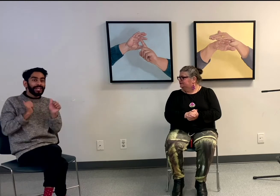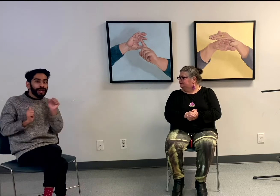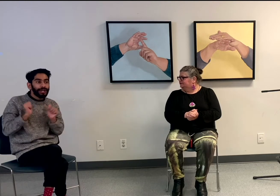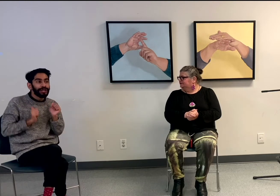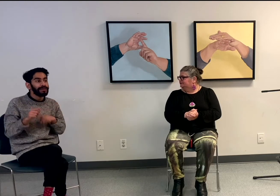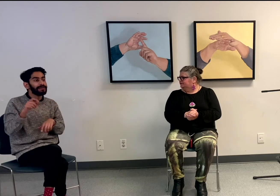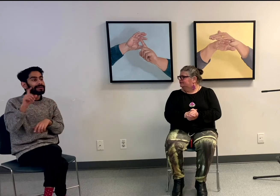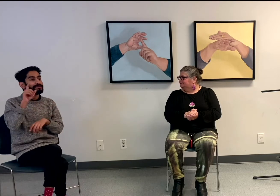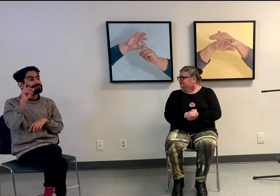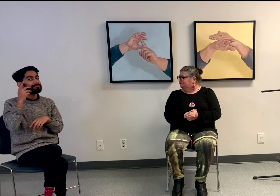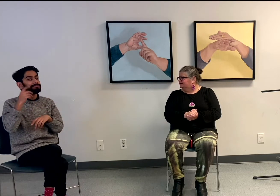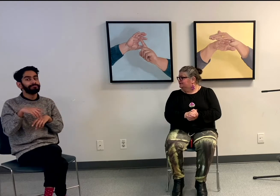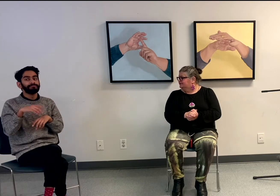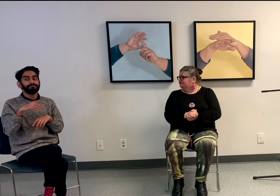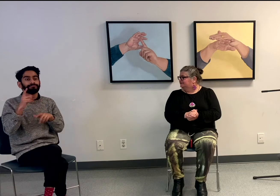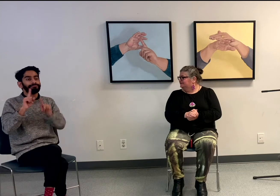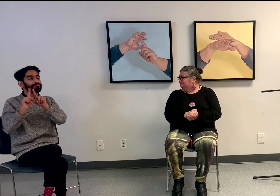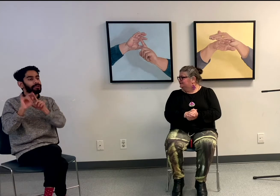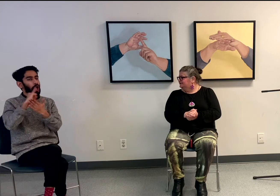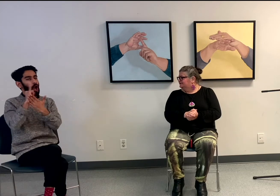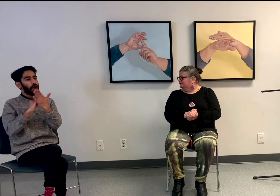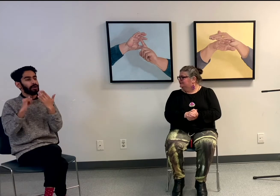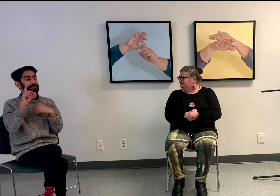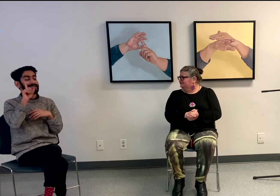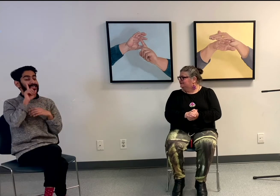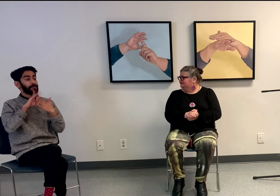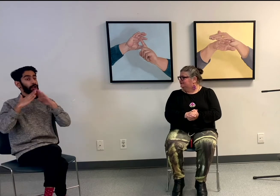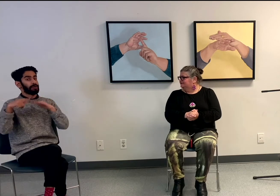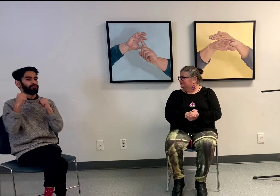Um, there's deaf film, deaf theater, so many different things,